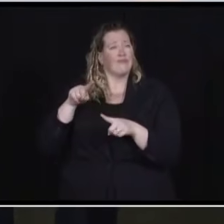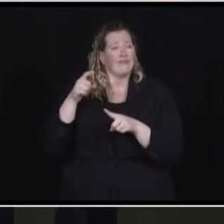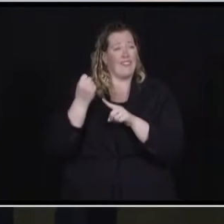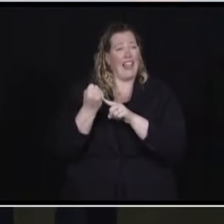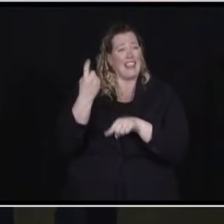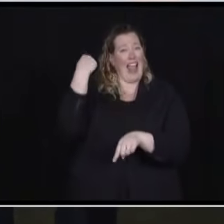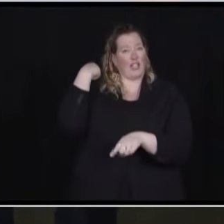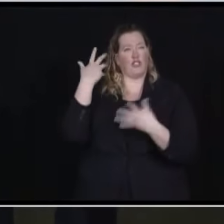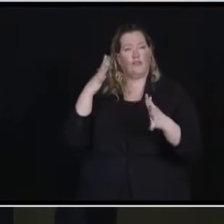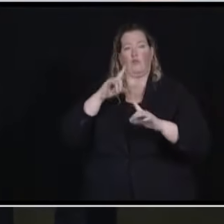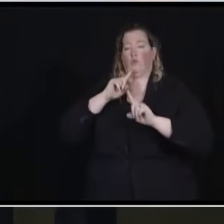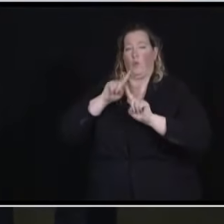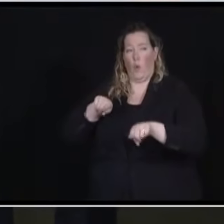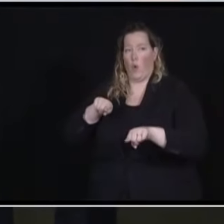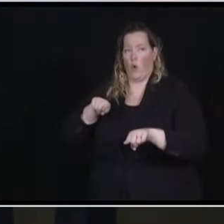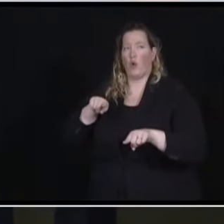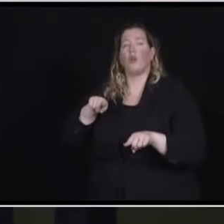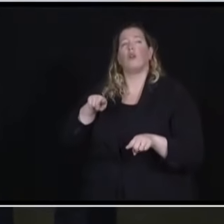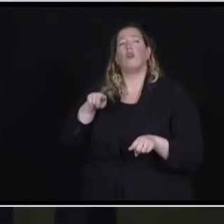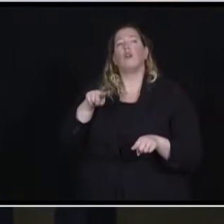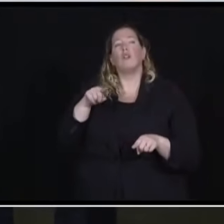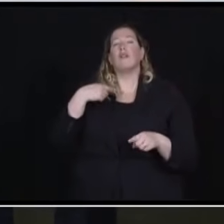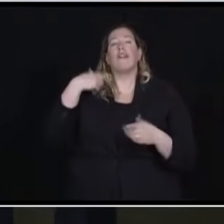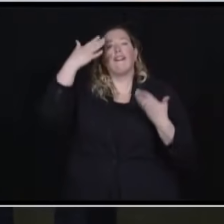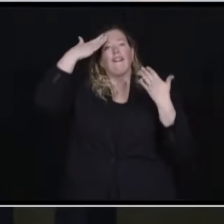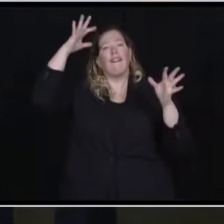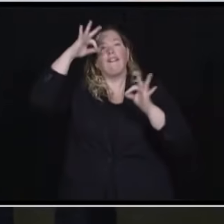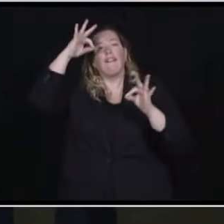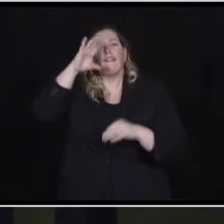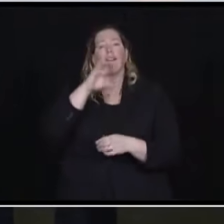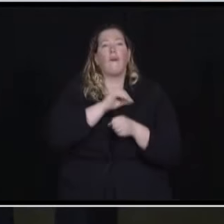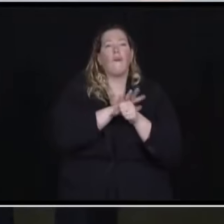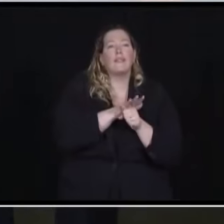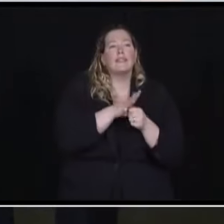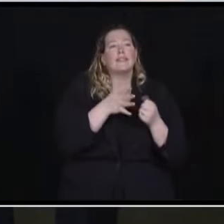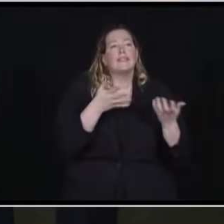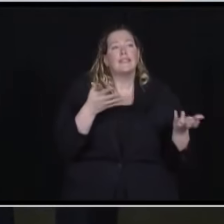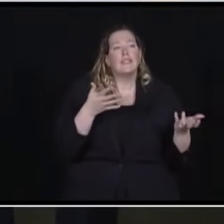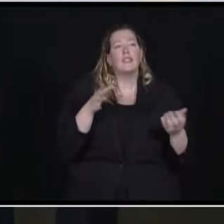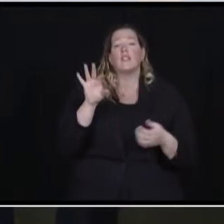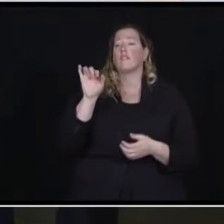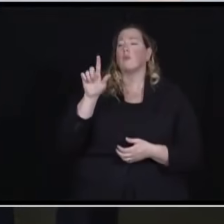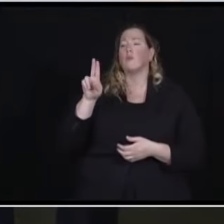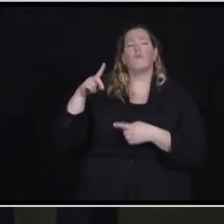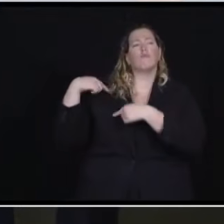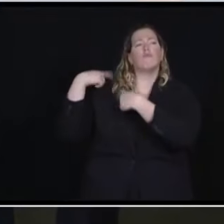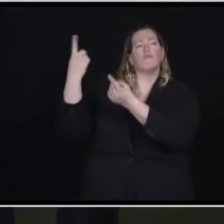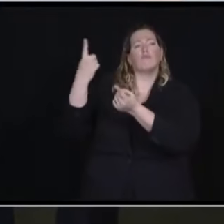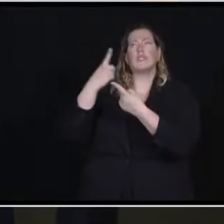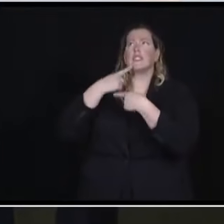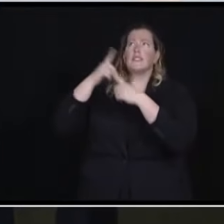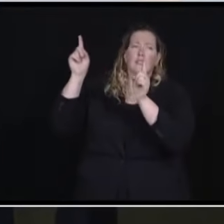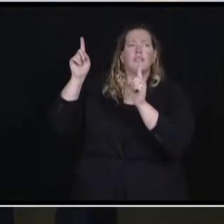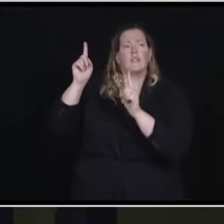ready and we will be ready as of December 31 to receive the first shipment of the COVID-19 vaccinations.